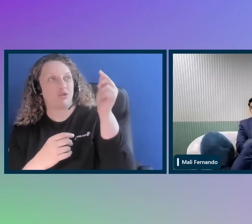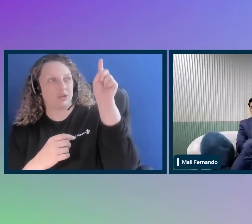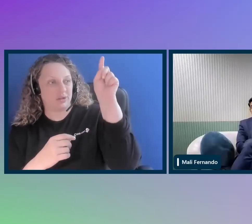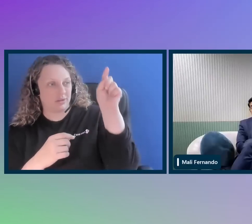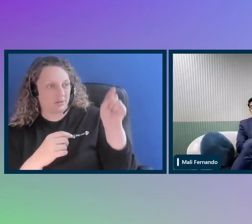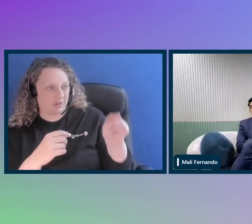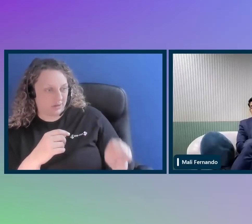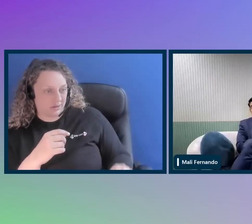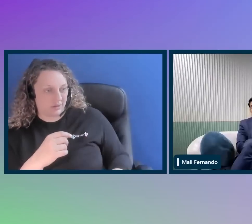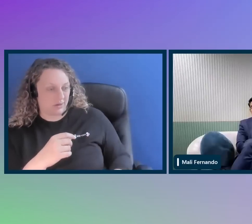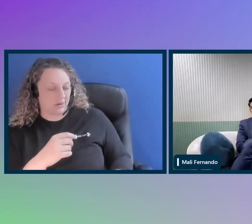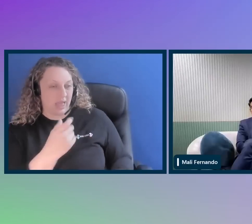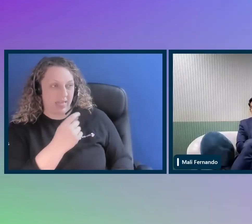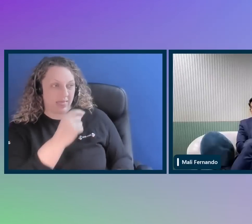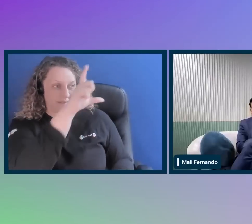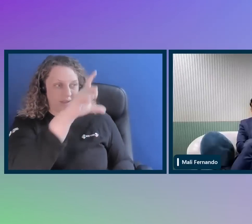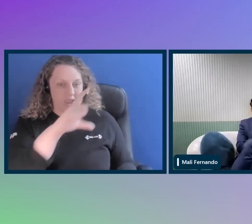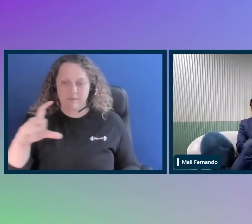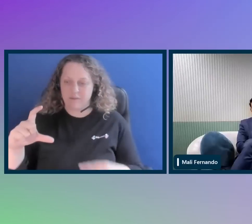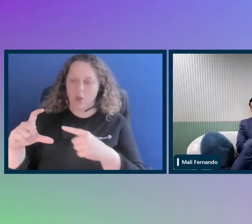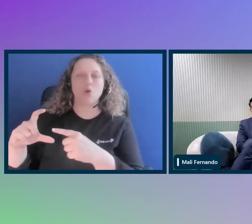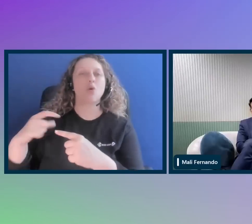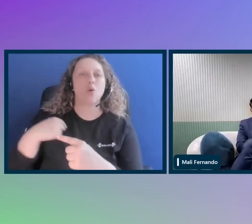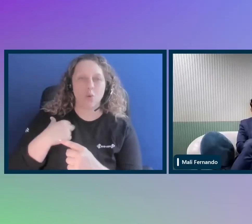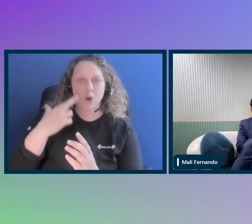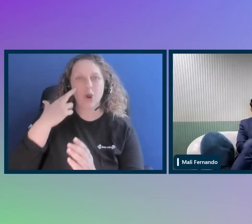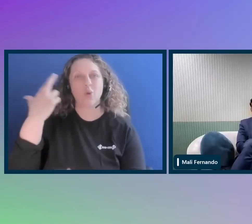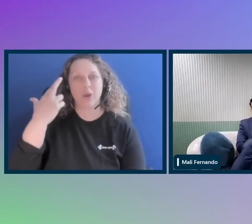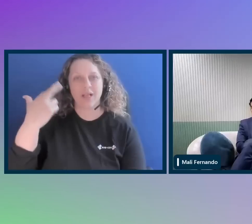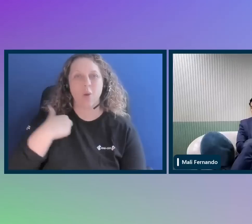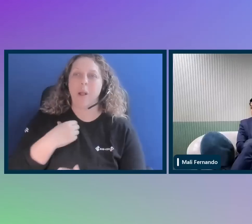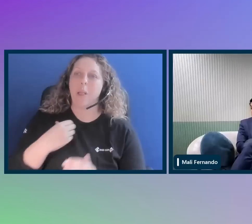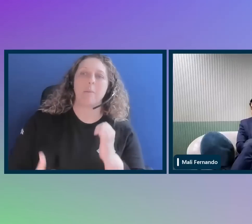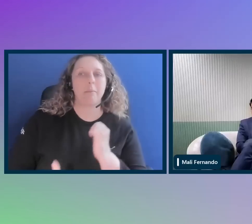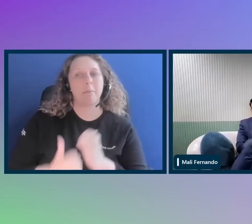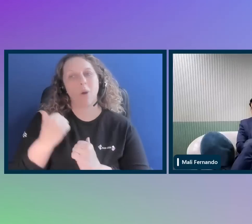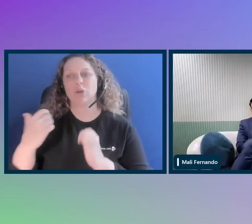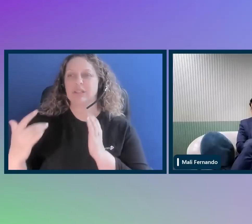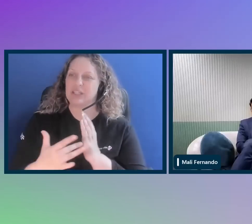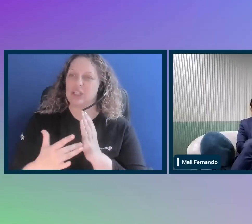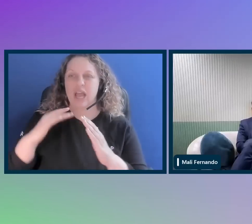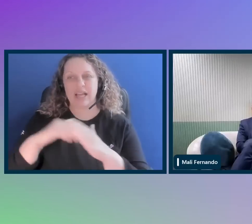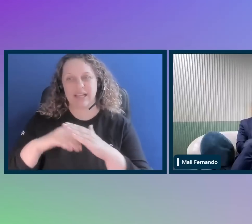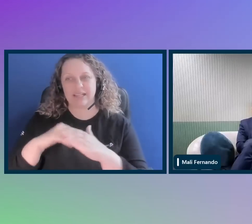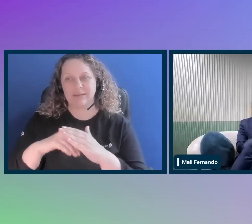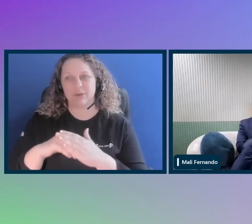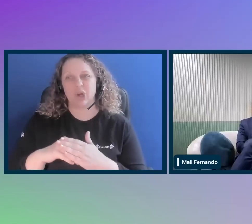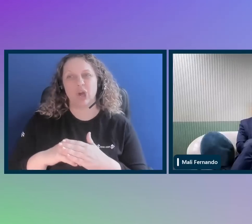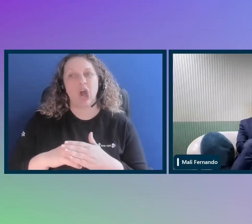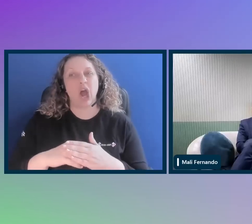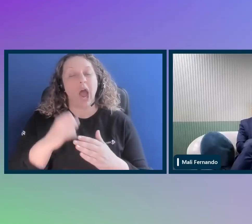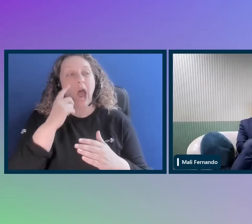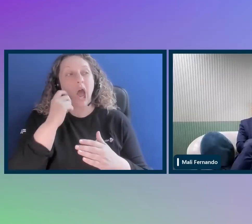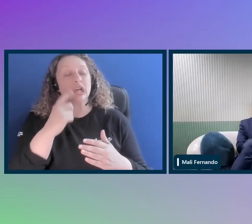we found that we have the most digitally accessible banking website. And in the other two, we came second. We're working very hard to come first